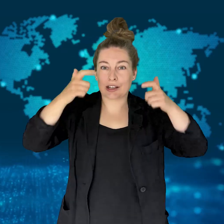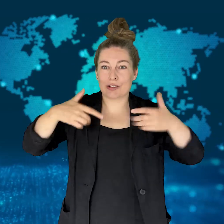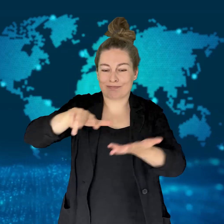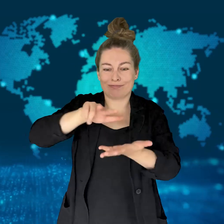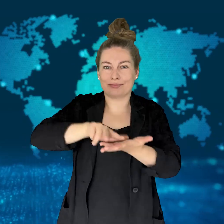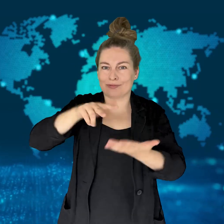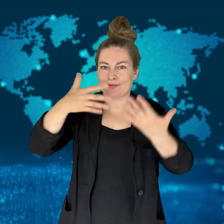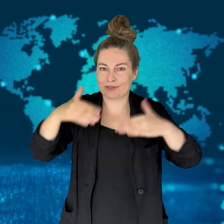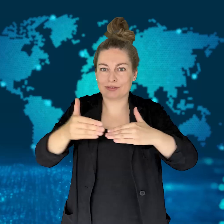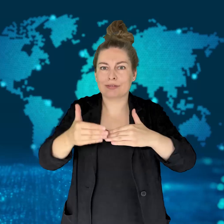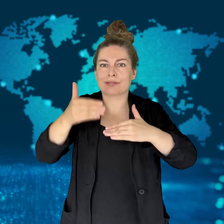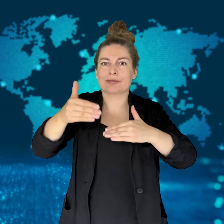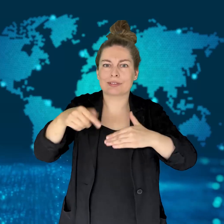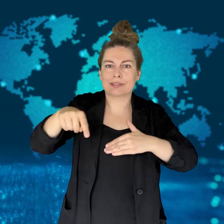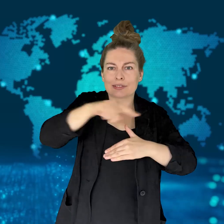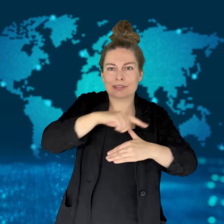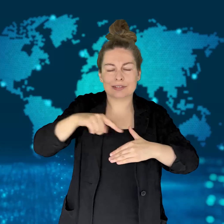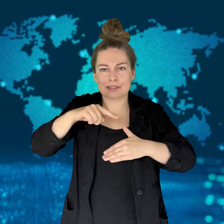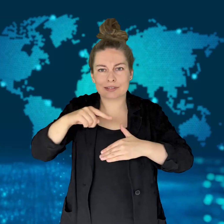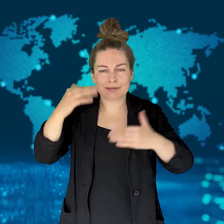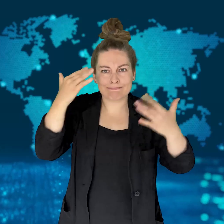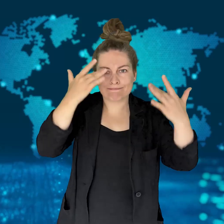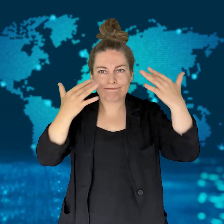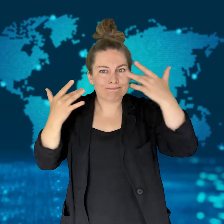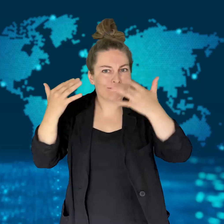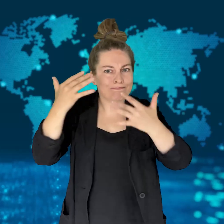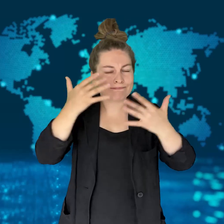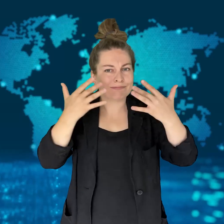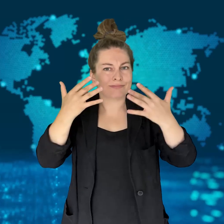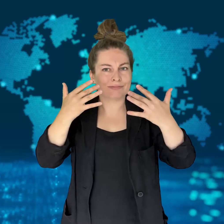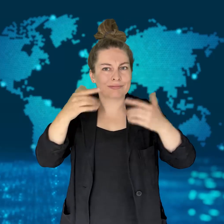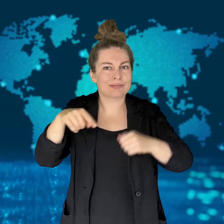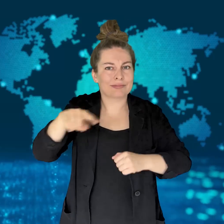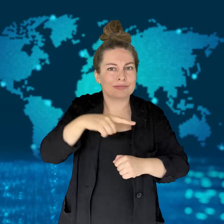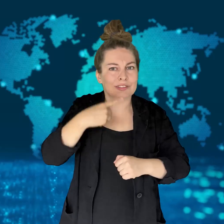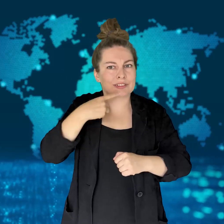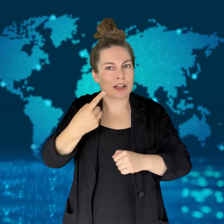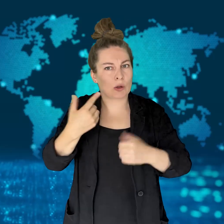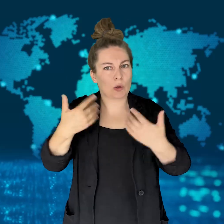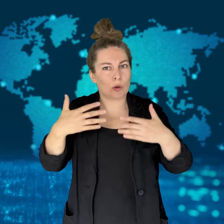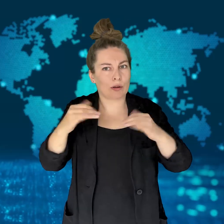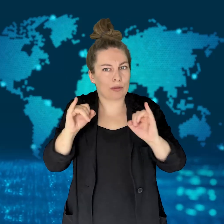Several groups responded with great concern following the court's decision.